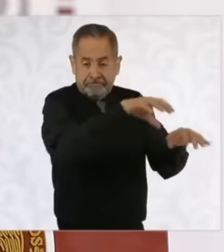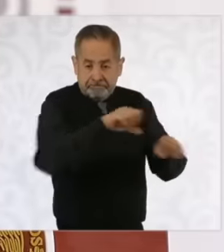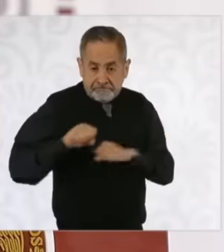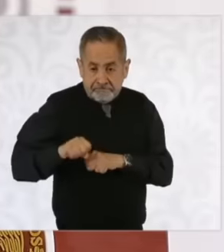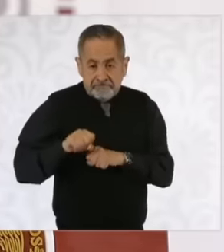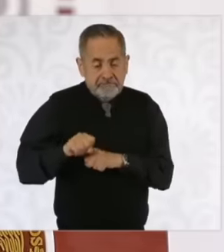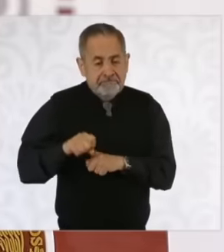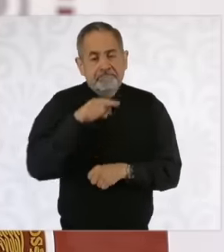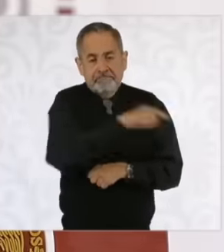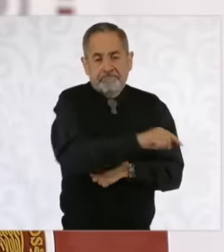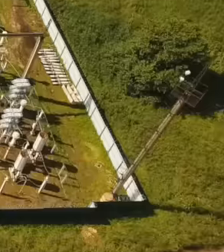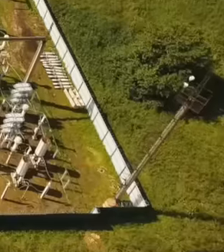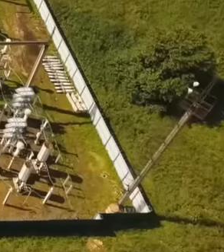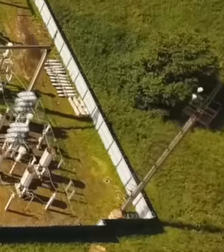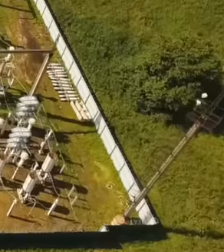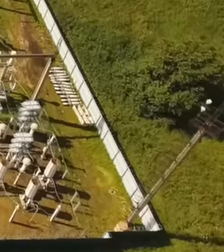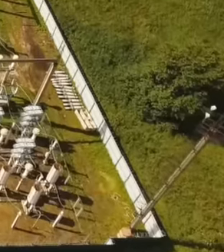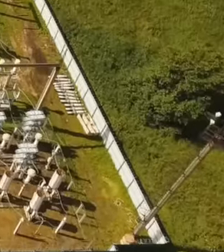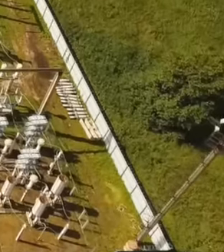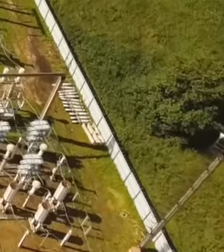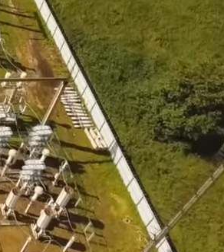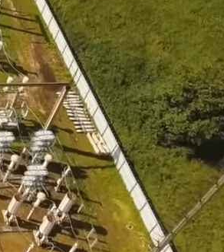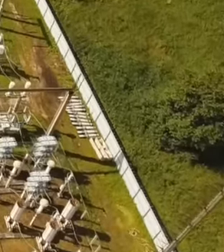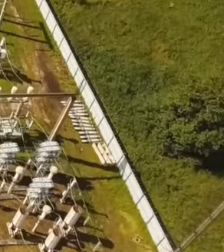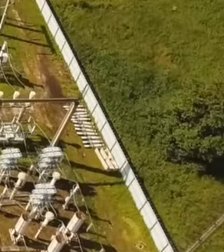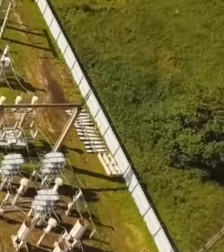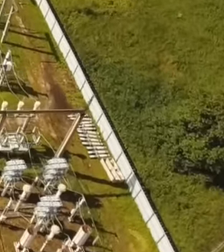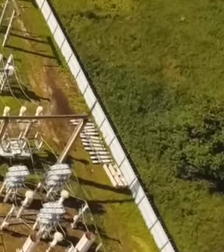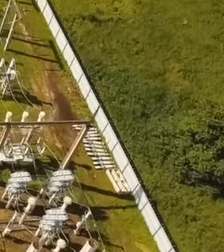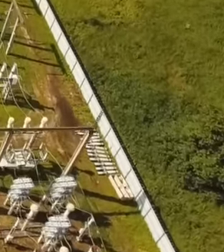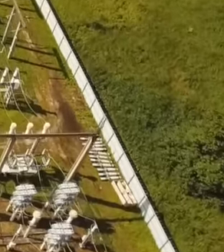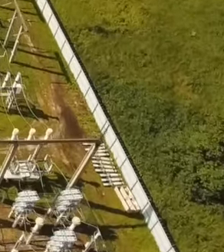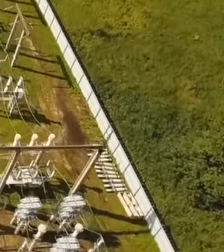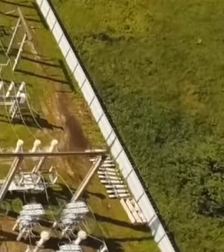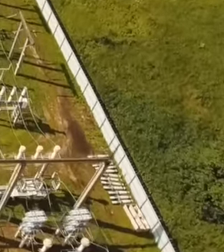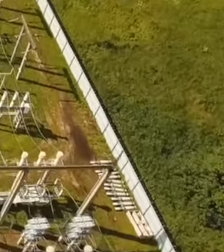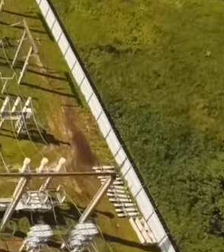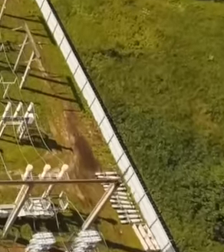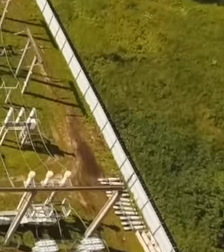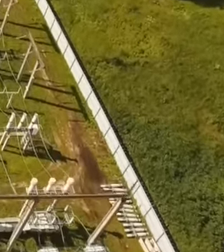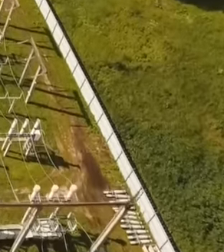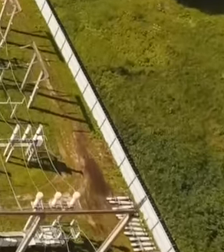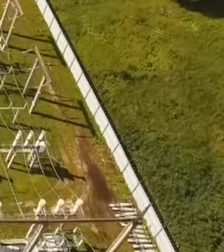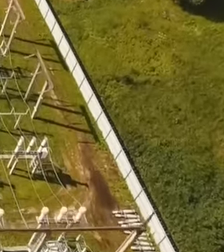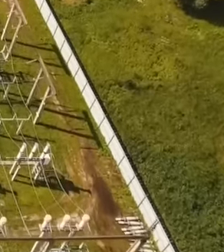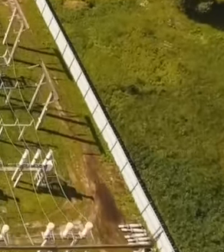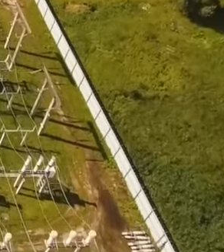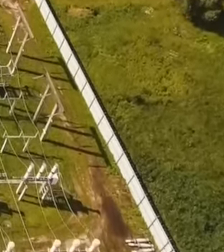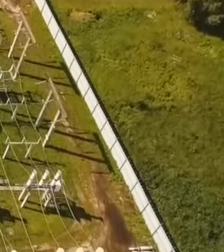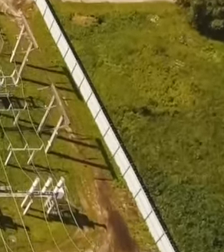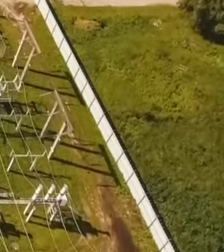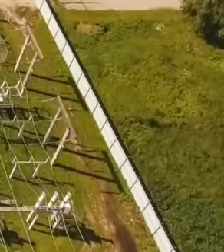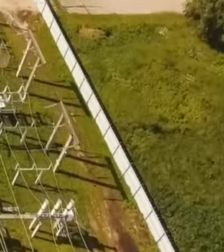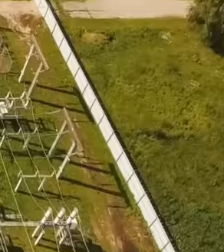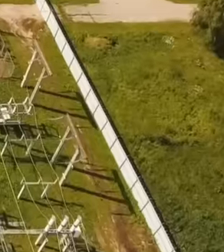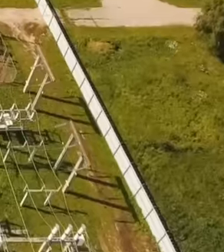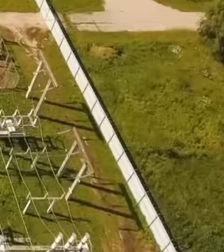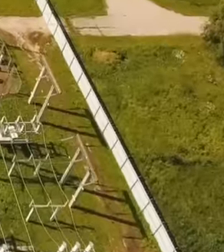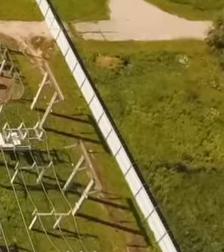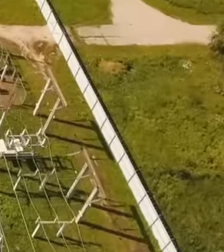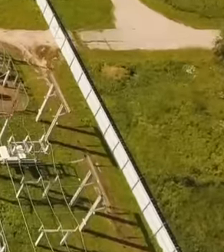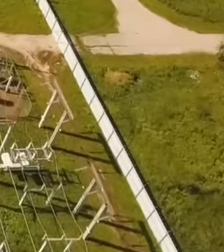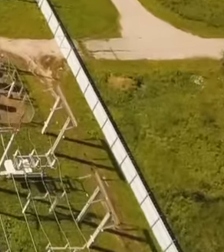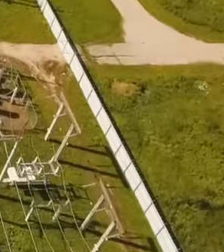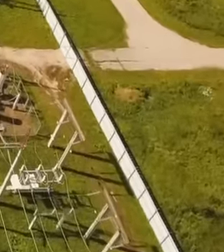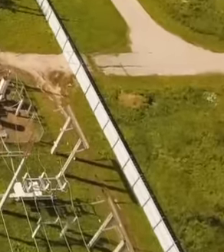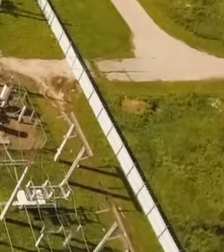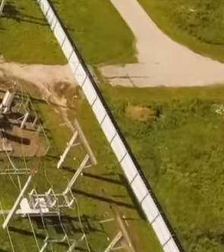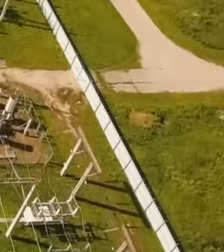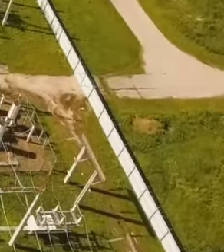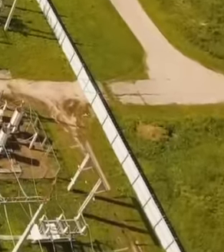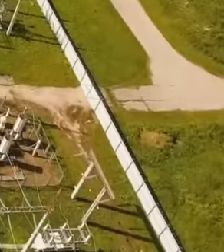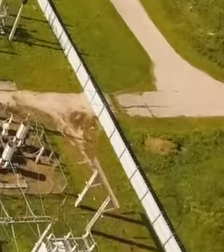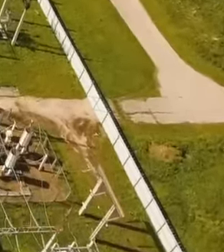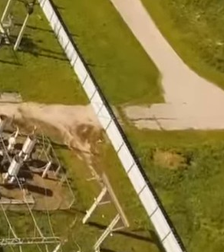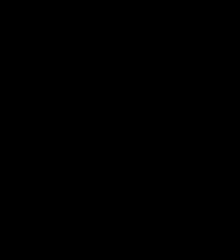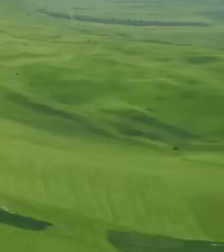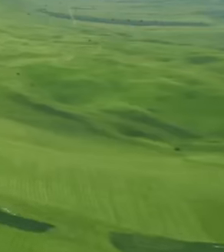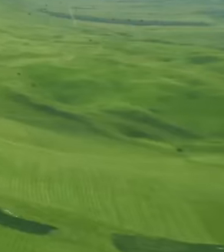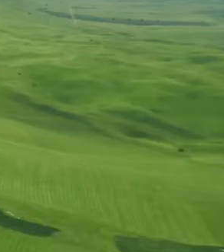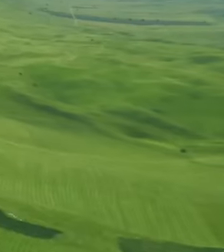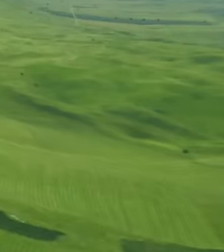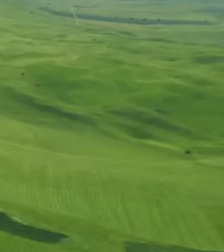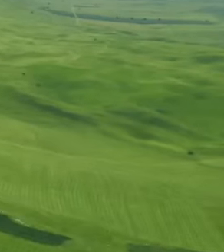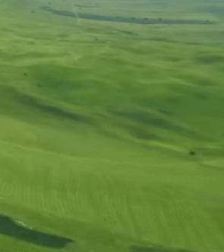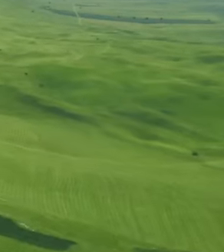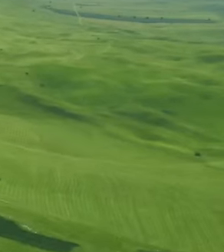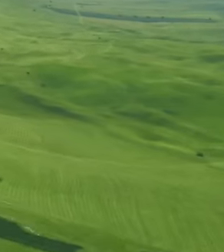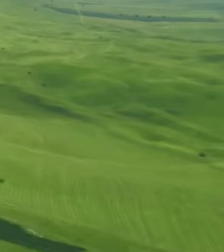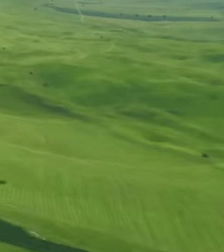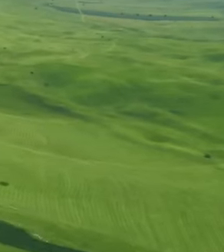Iberdrola plants about 3 years ago or so and the state already produces 54 percent of